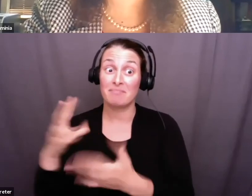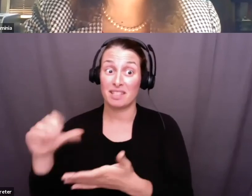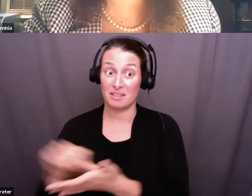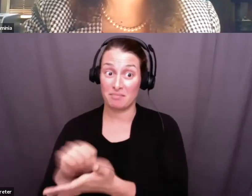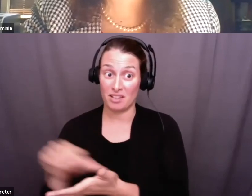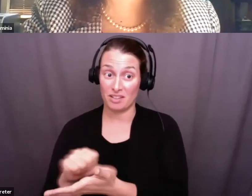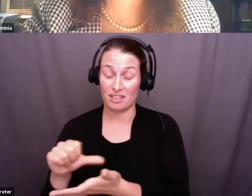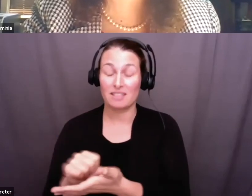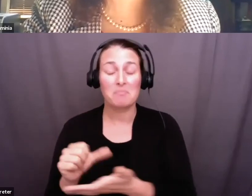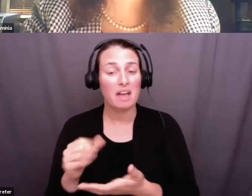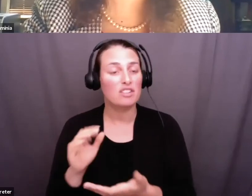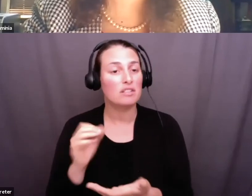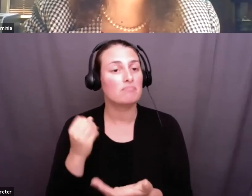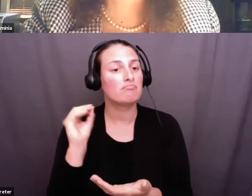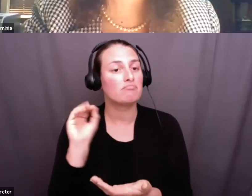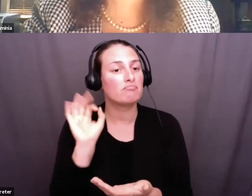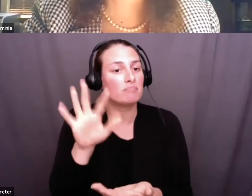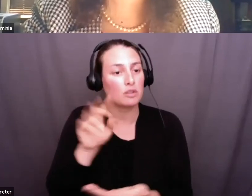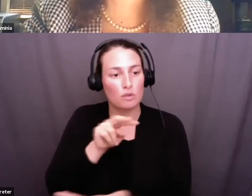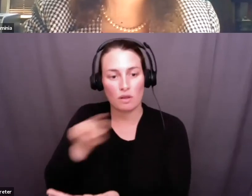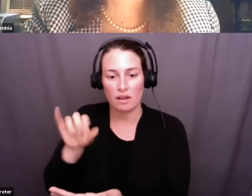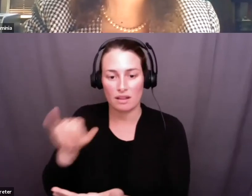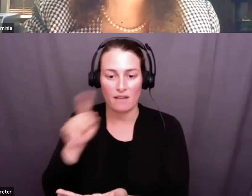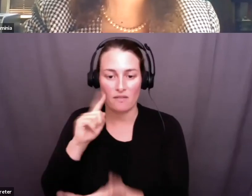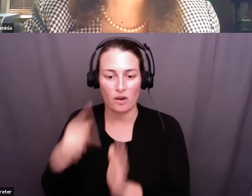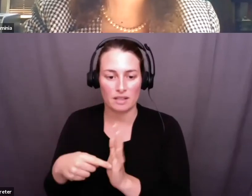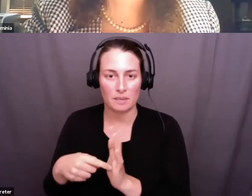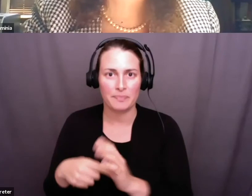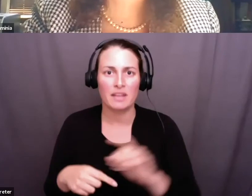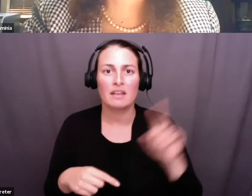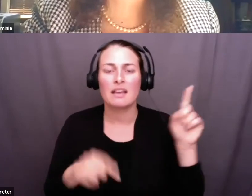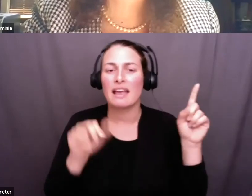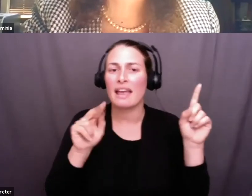And it looks like Mary Ann Stepp has a question too.